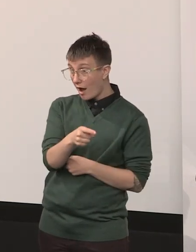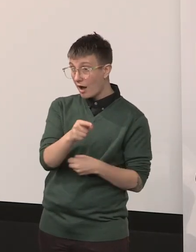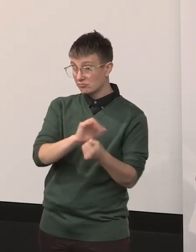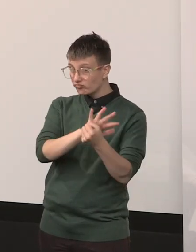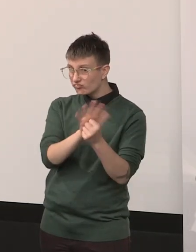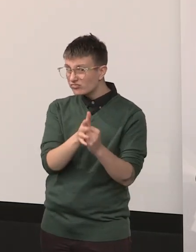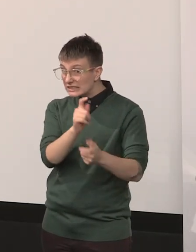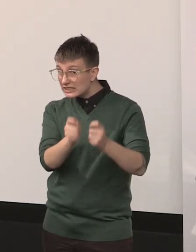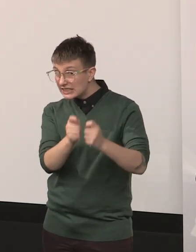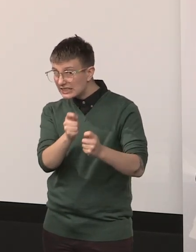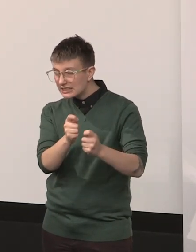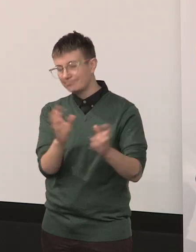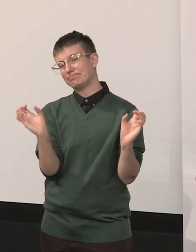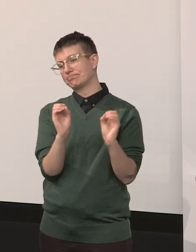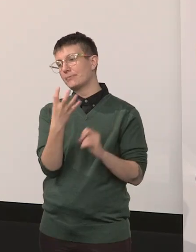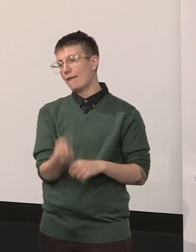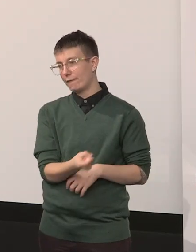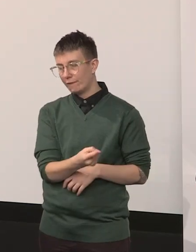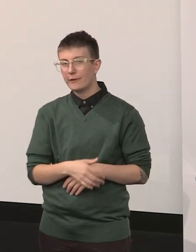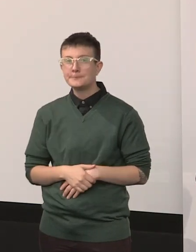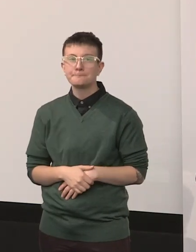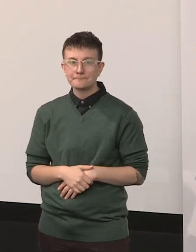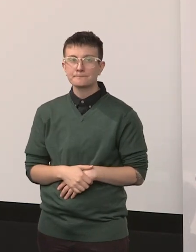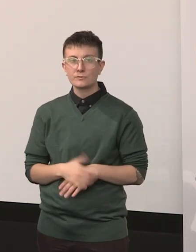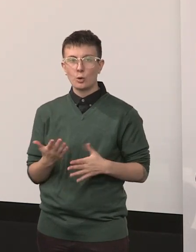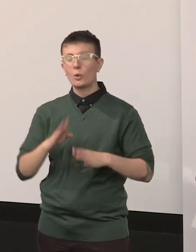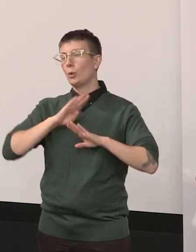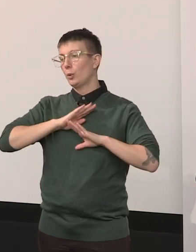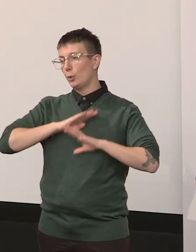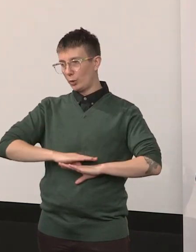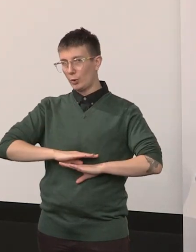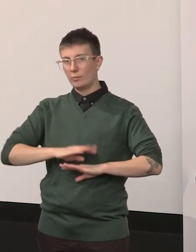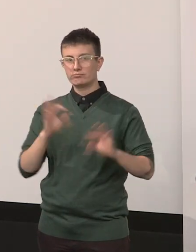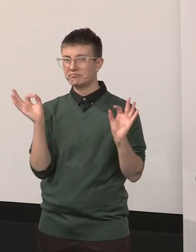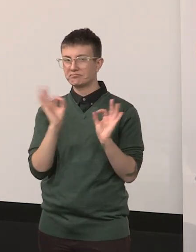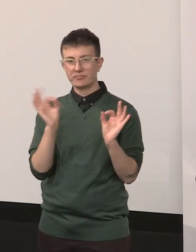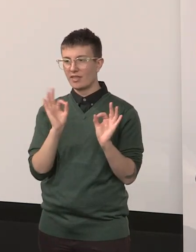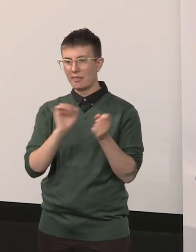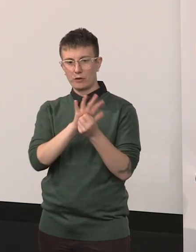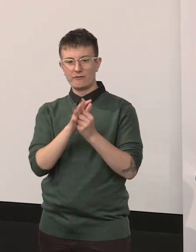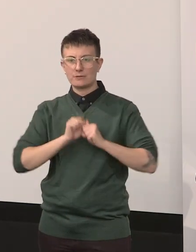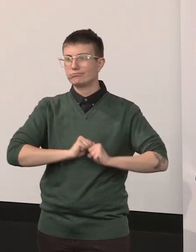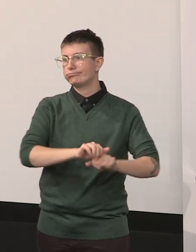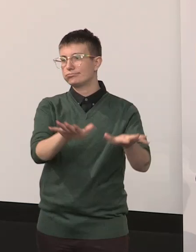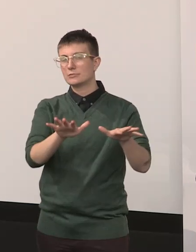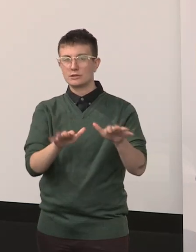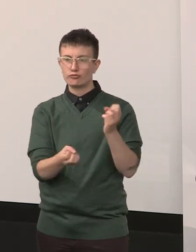I've heard reports that one based in Rotorua has tested